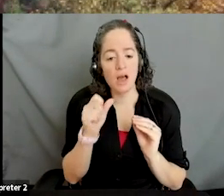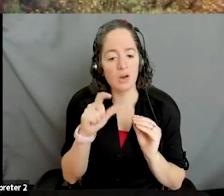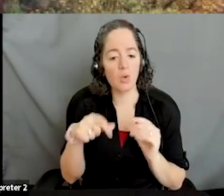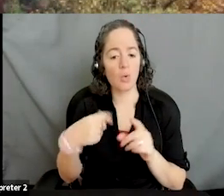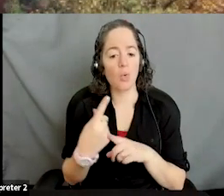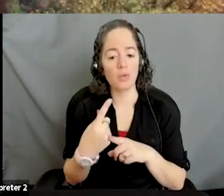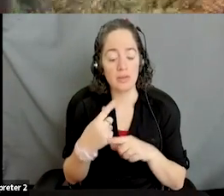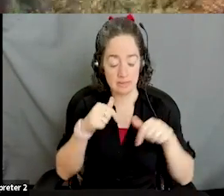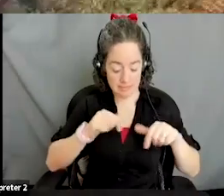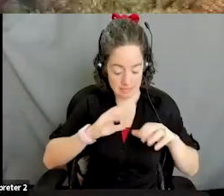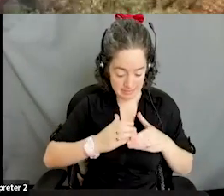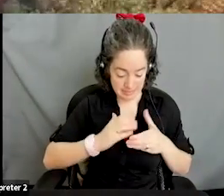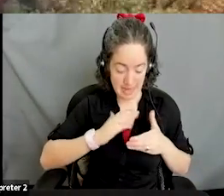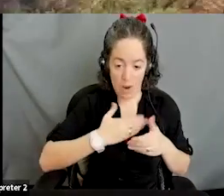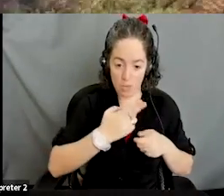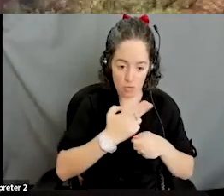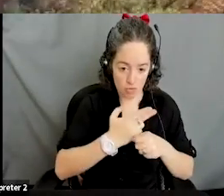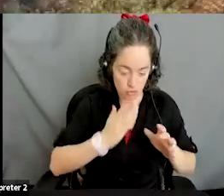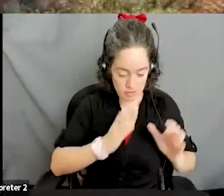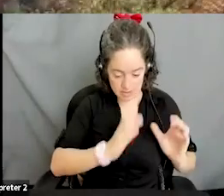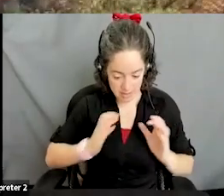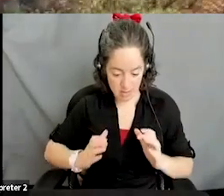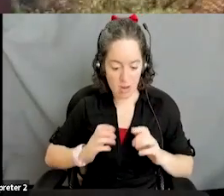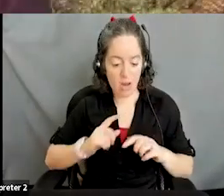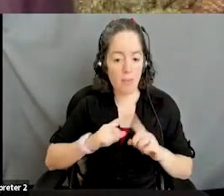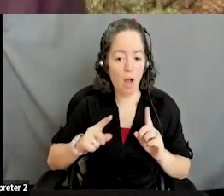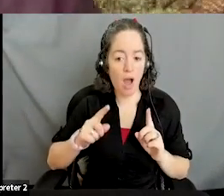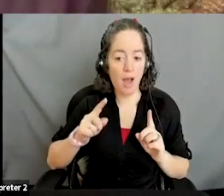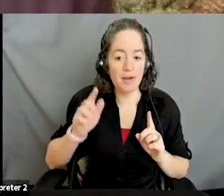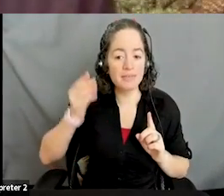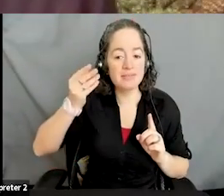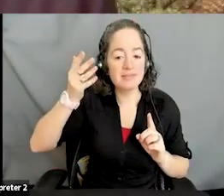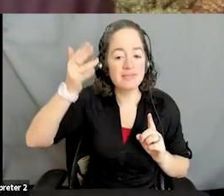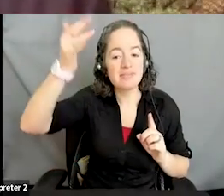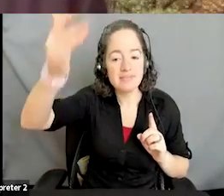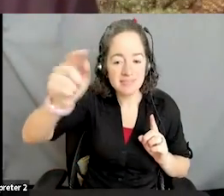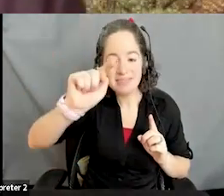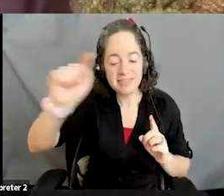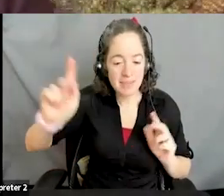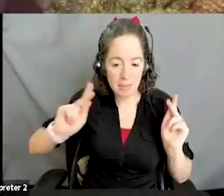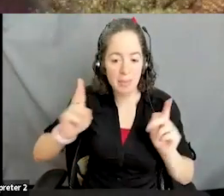and our customers, but, again, those end users, the real people out there using the forms across the world.